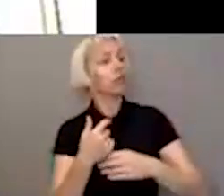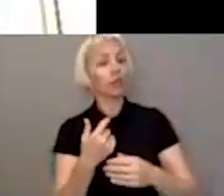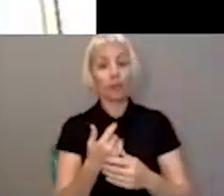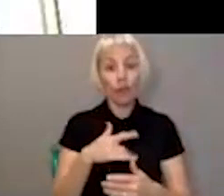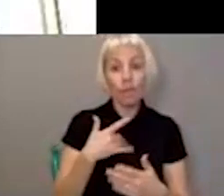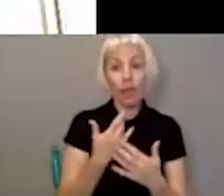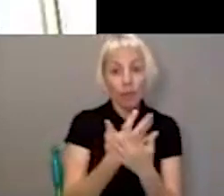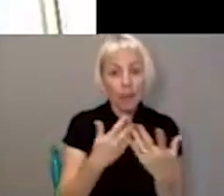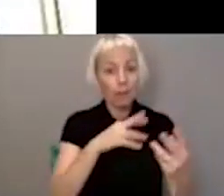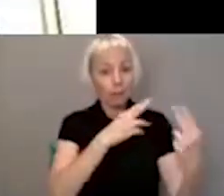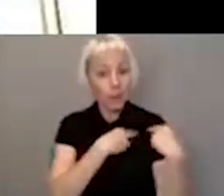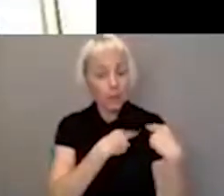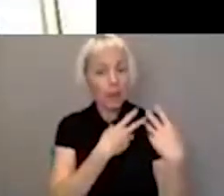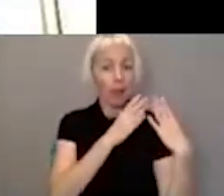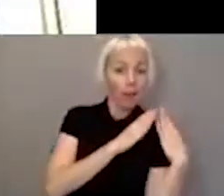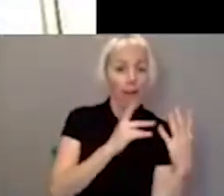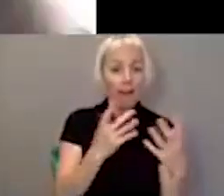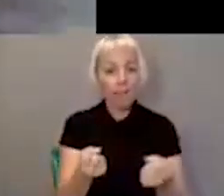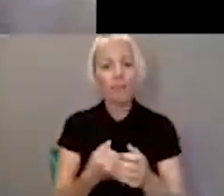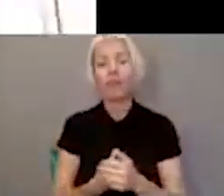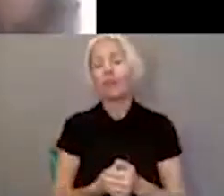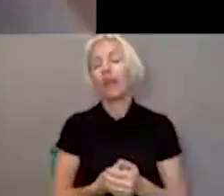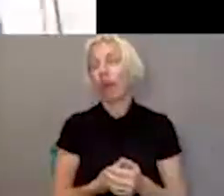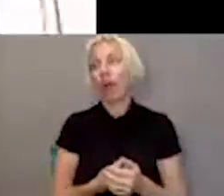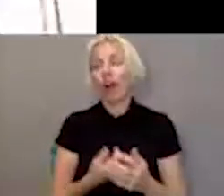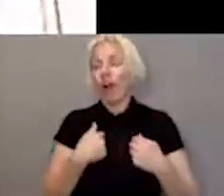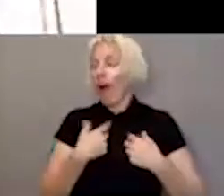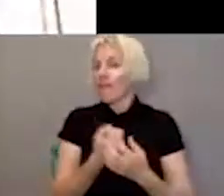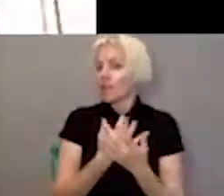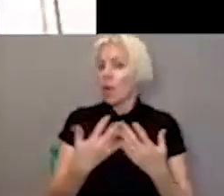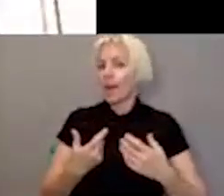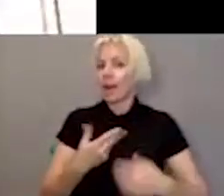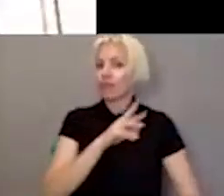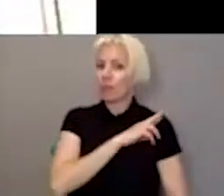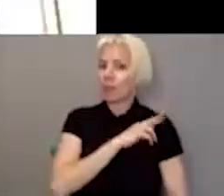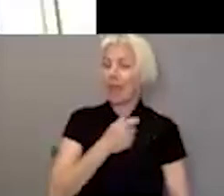this package for sure. So, for me, when I talk about walking in two worlds, I feel an